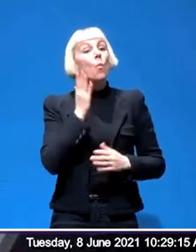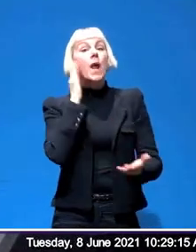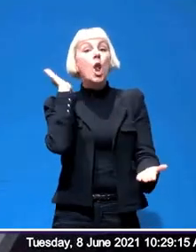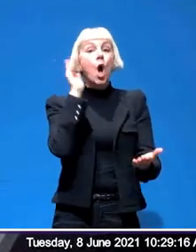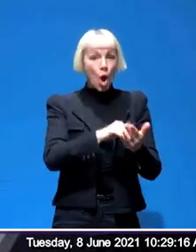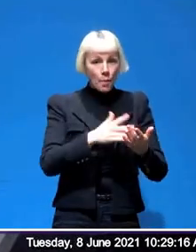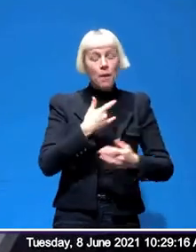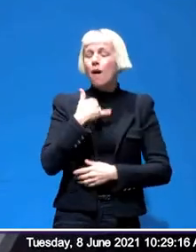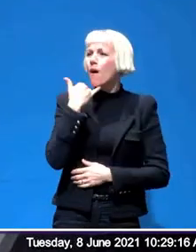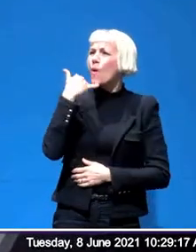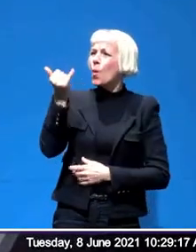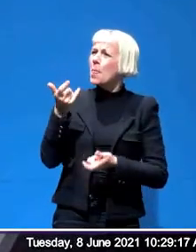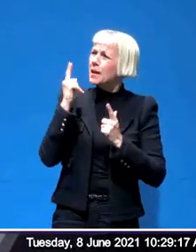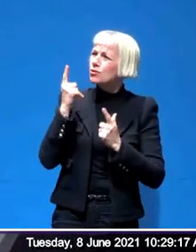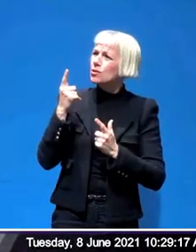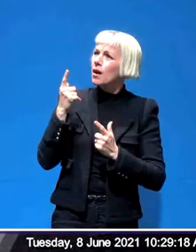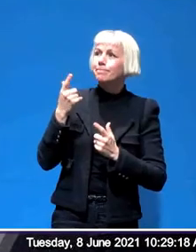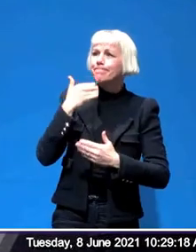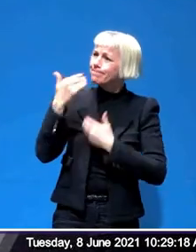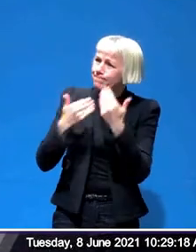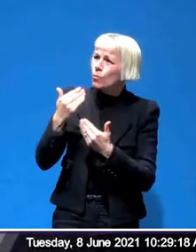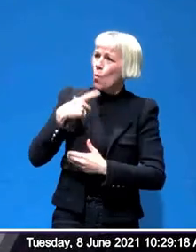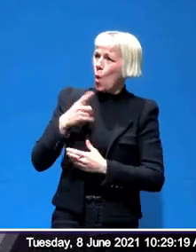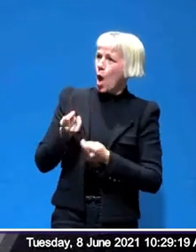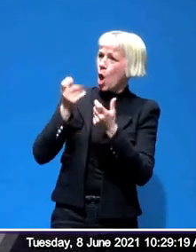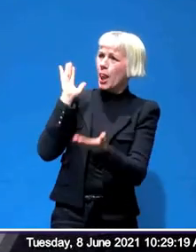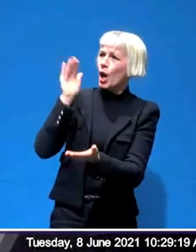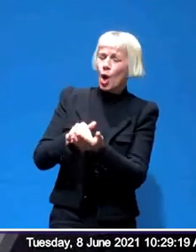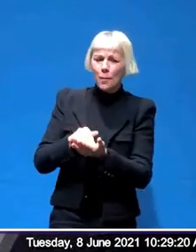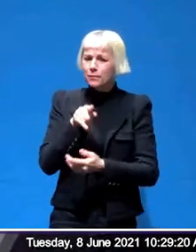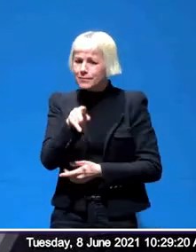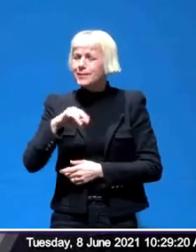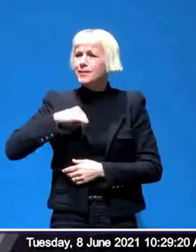from our holiday early, because staff had not packed enough medication.